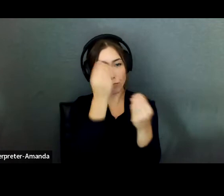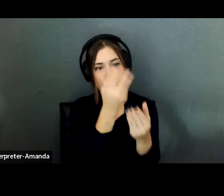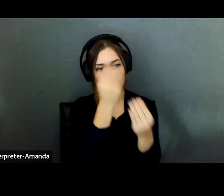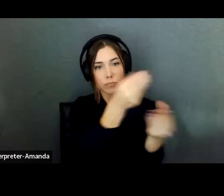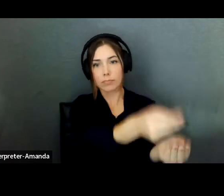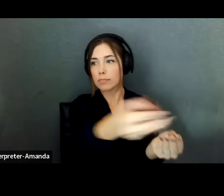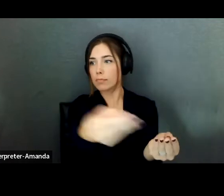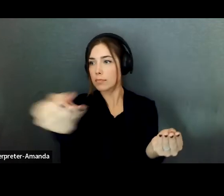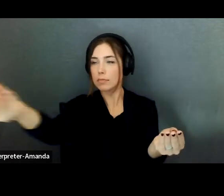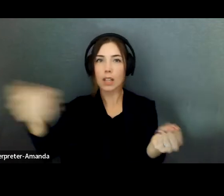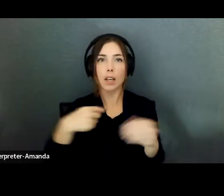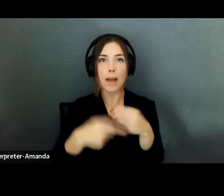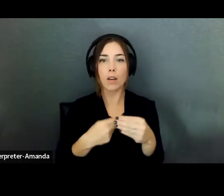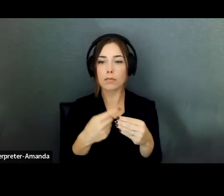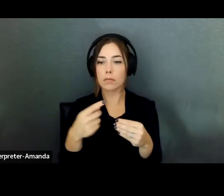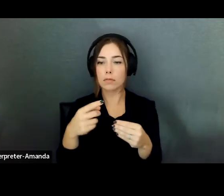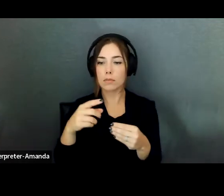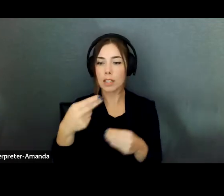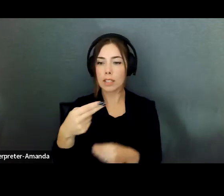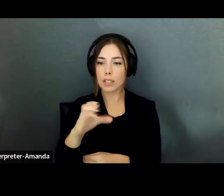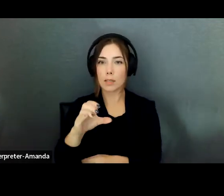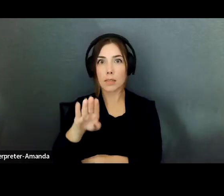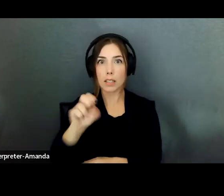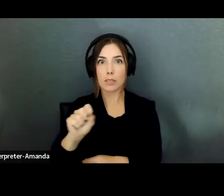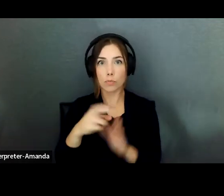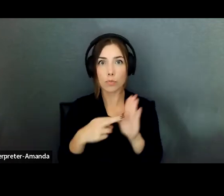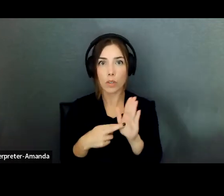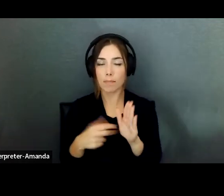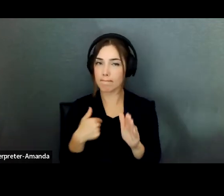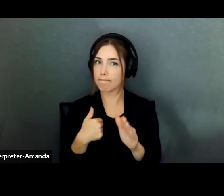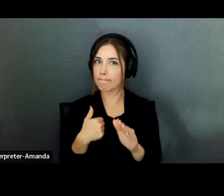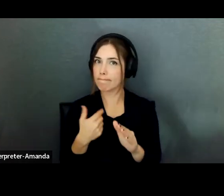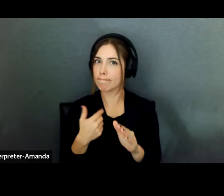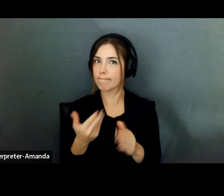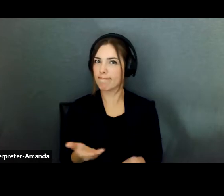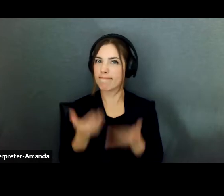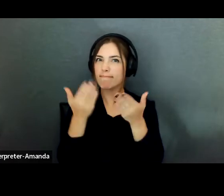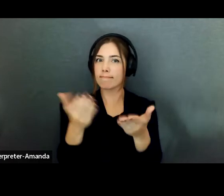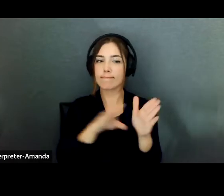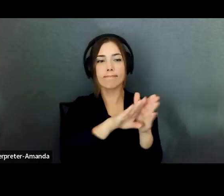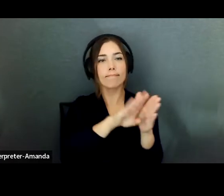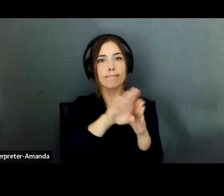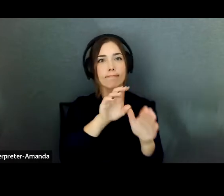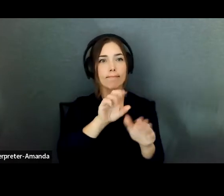the settings rule. So I would also advise developing partnership and collaborations with them to sort of link